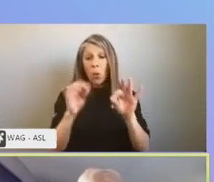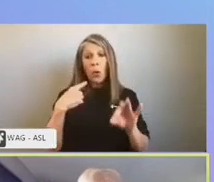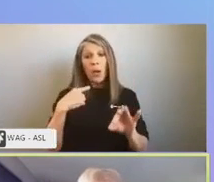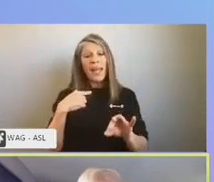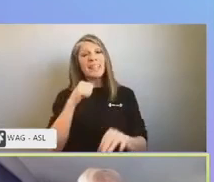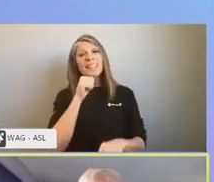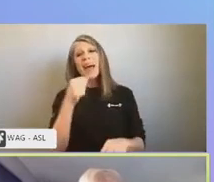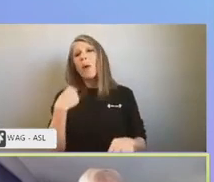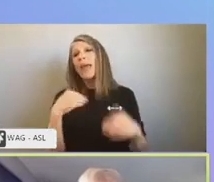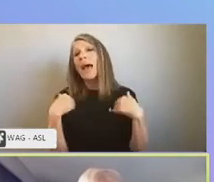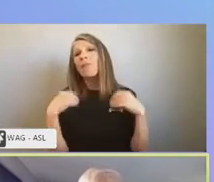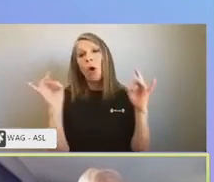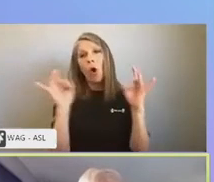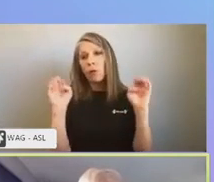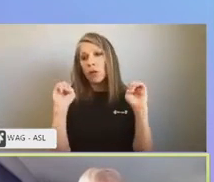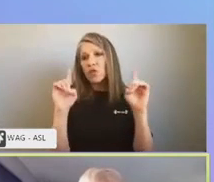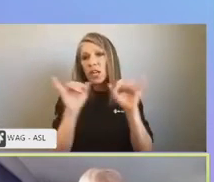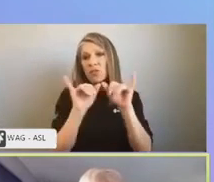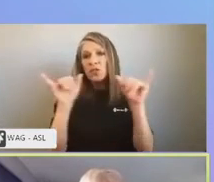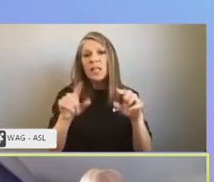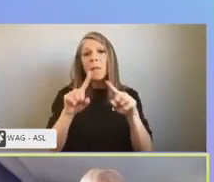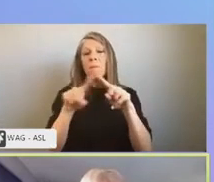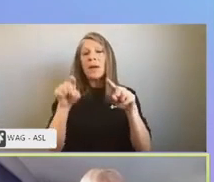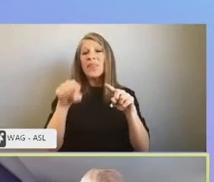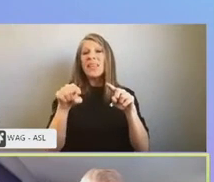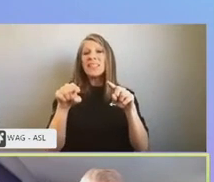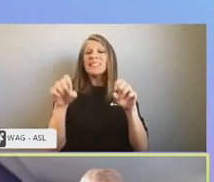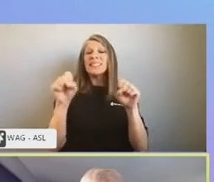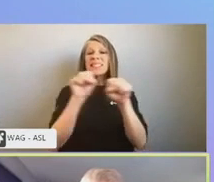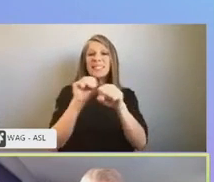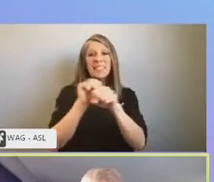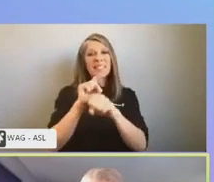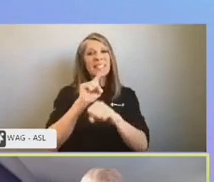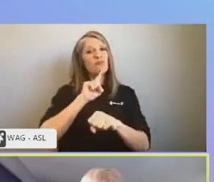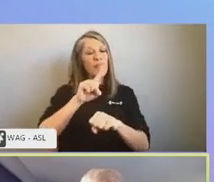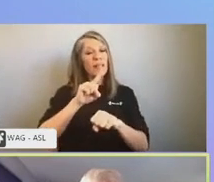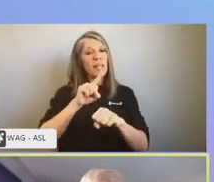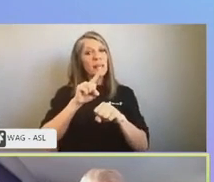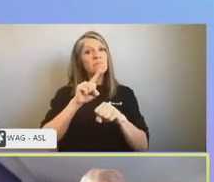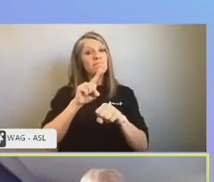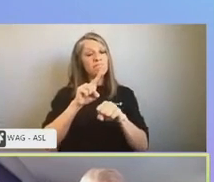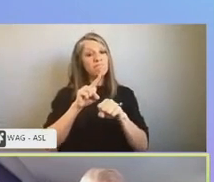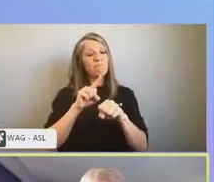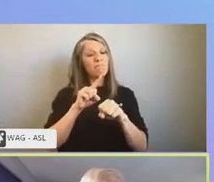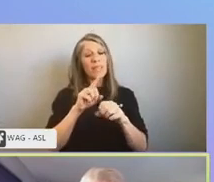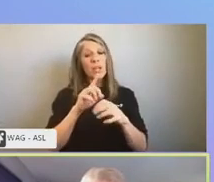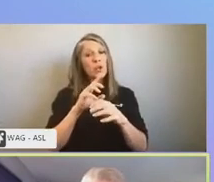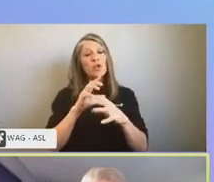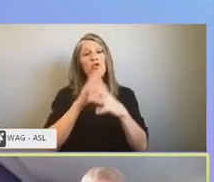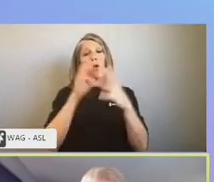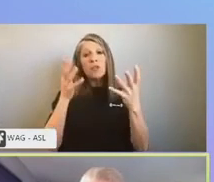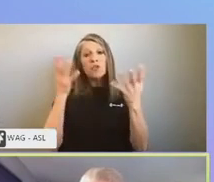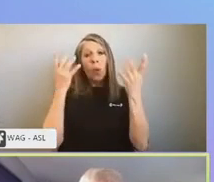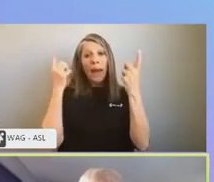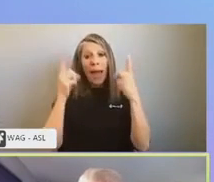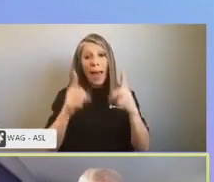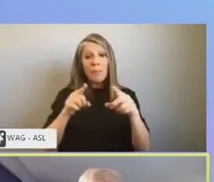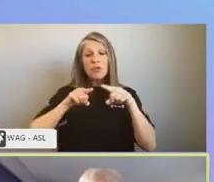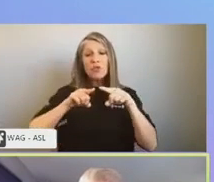Complicated, difficult to read information, not so much. The reason this matters because is not we have a